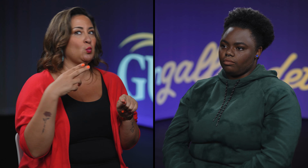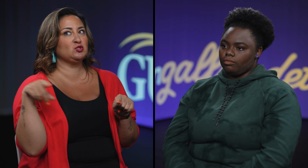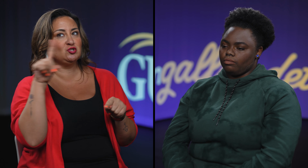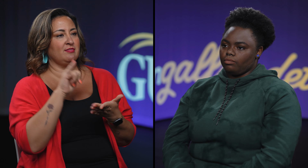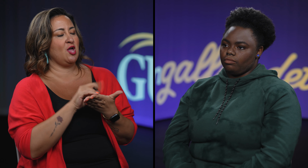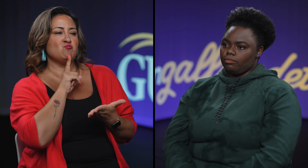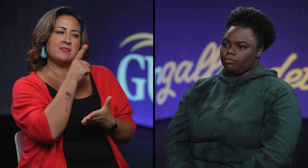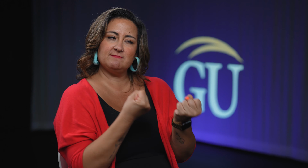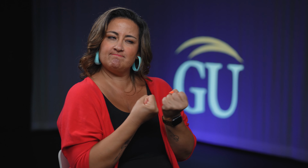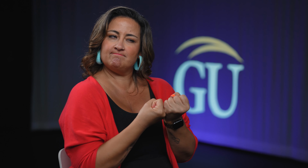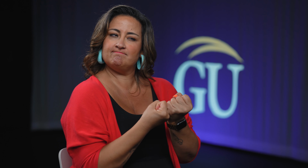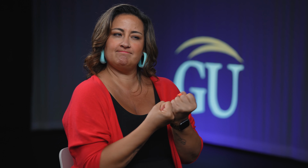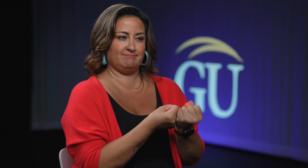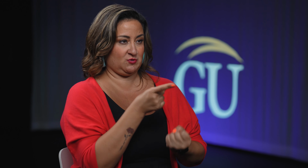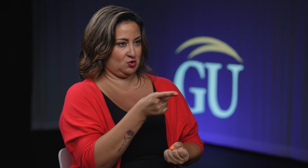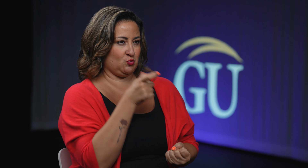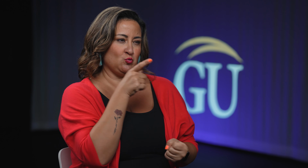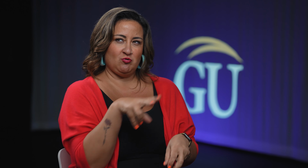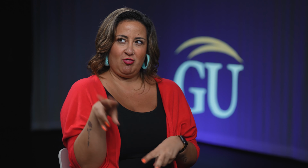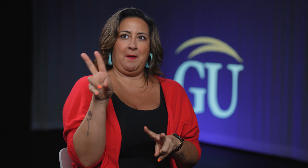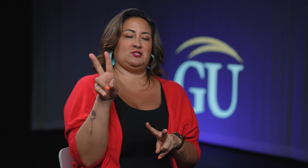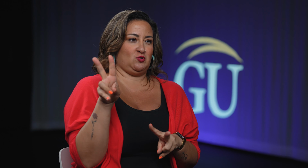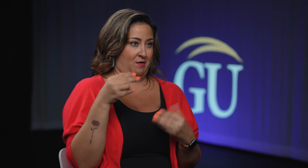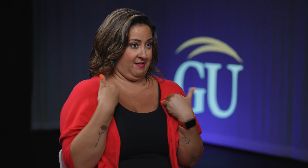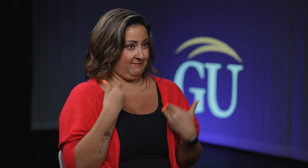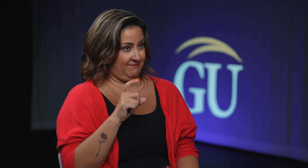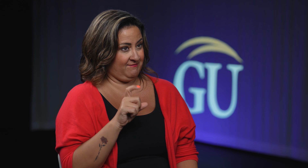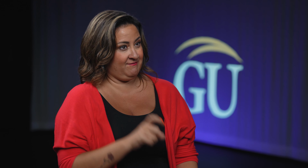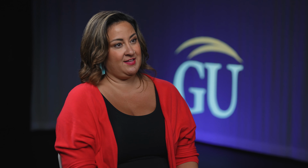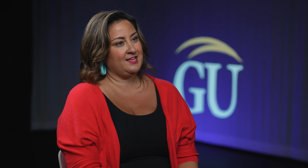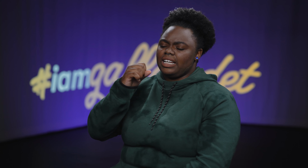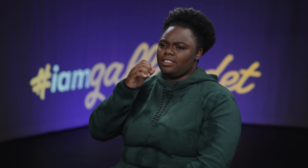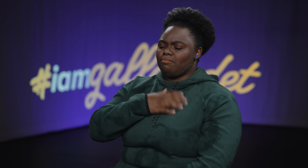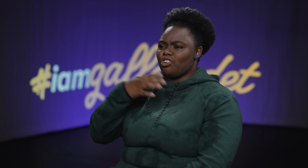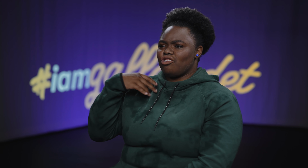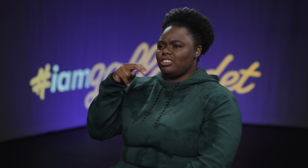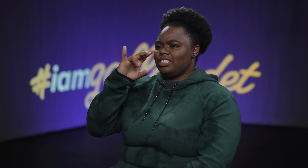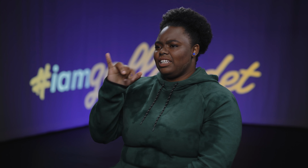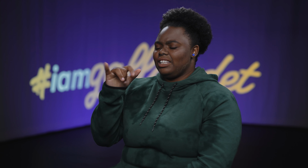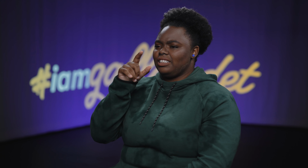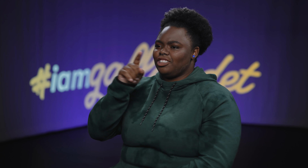who really gives you support and that you look up to? My coach, Nicky.